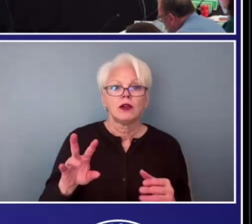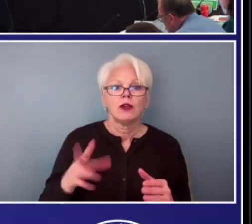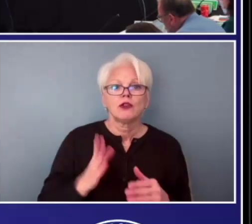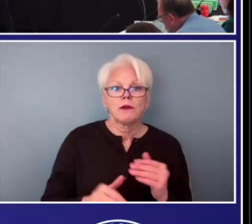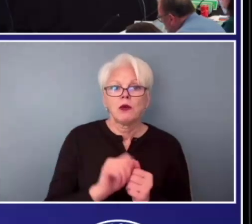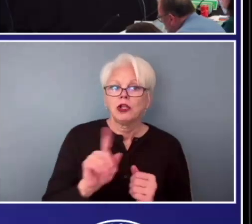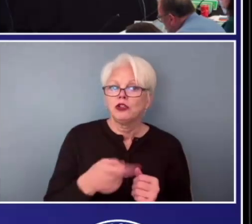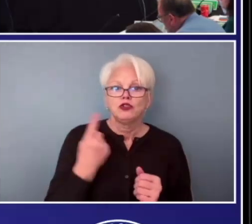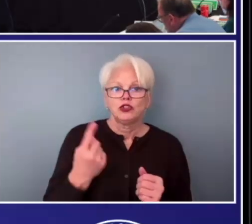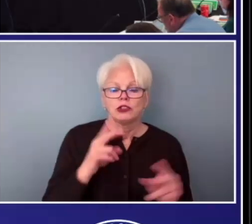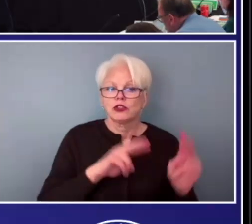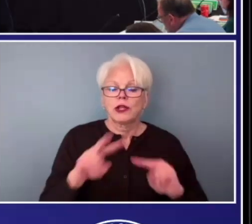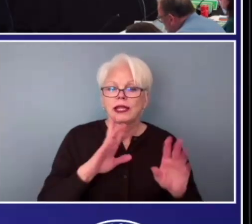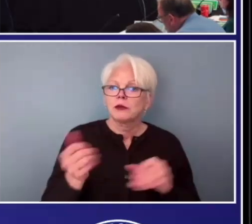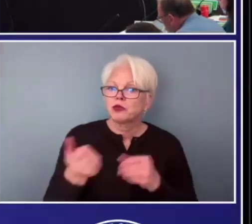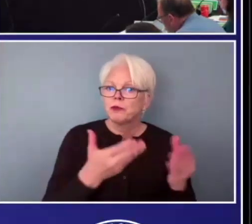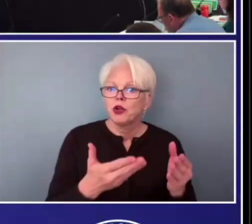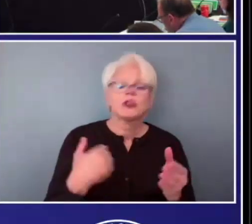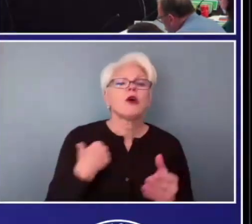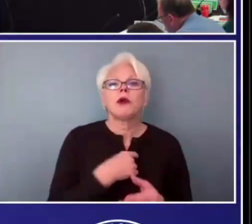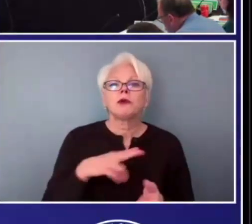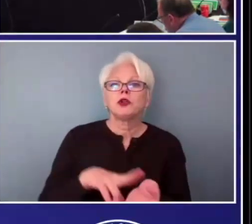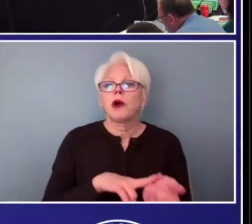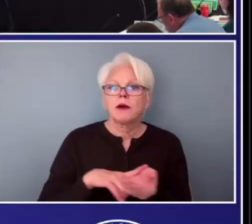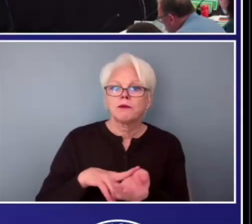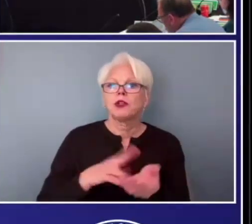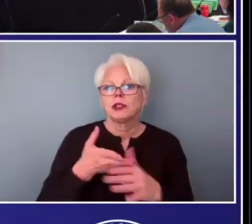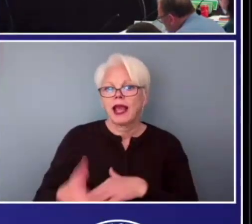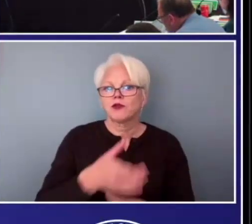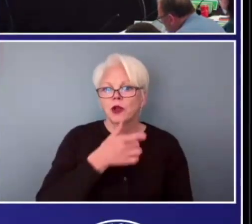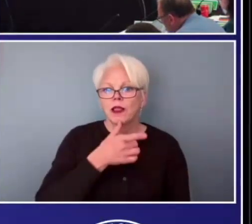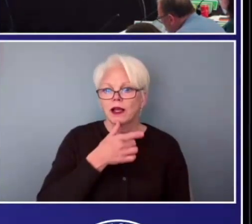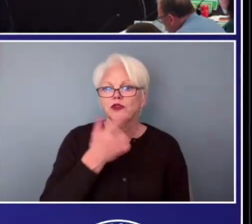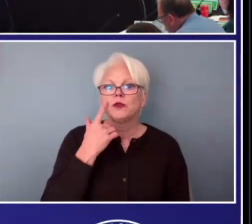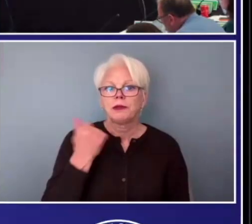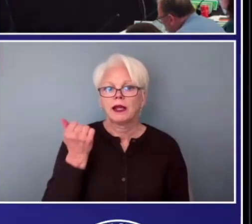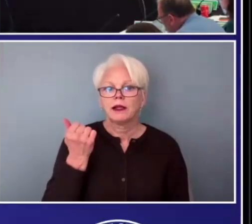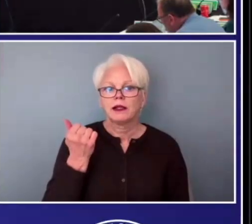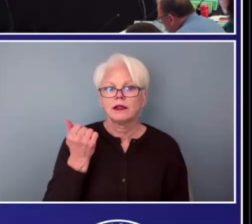going over the proposals. We will take a pulse check after lunch because we have been,